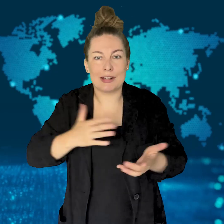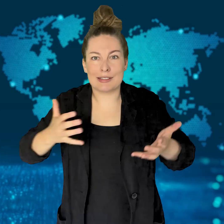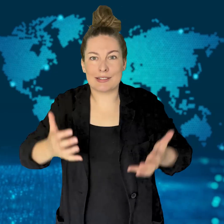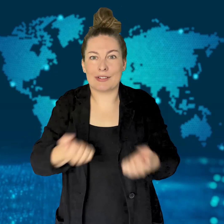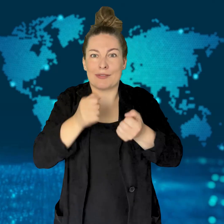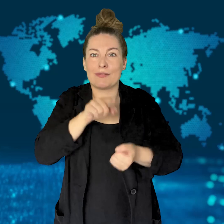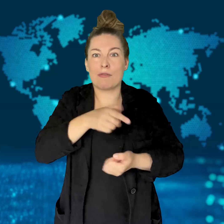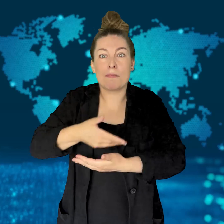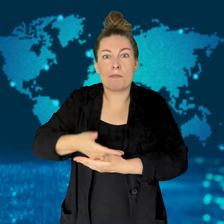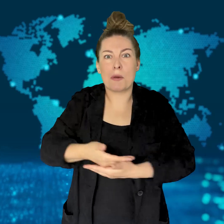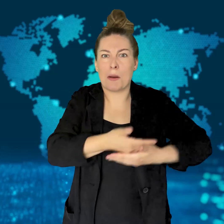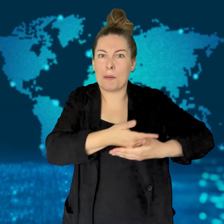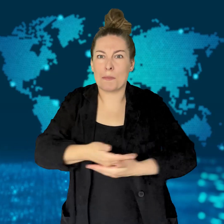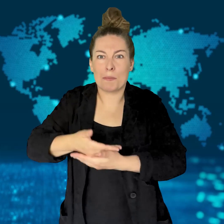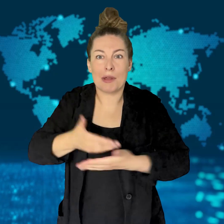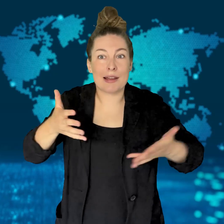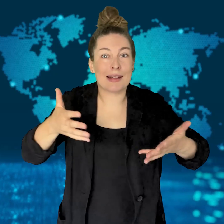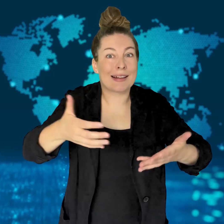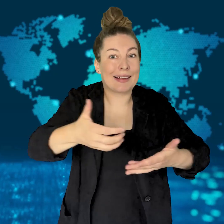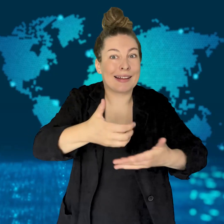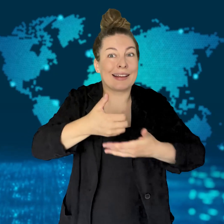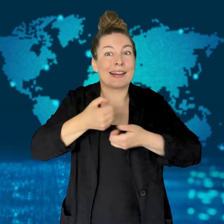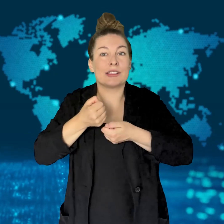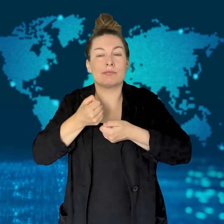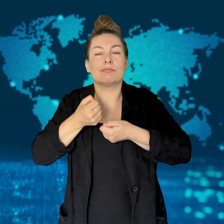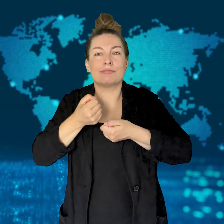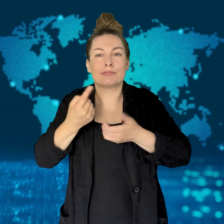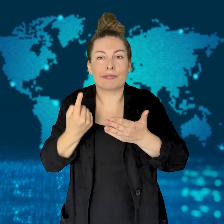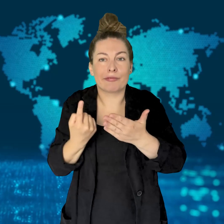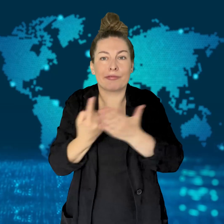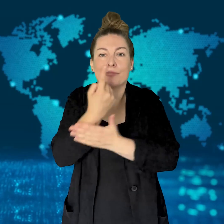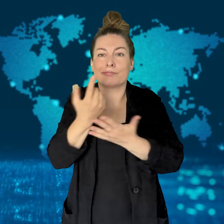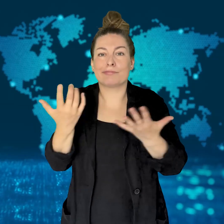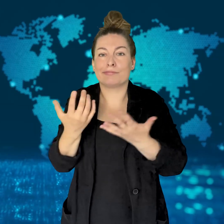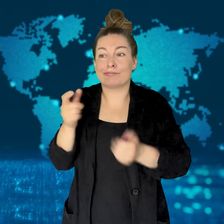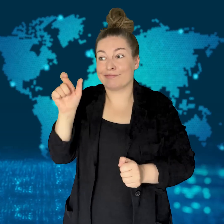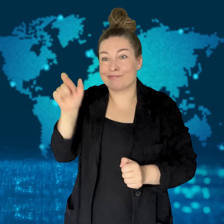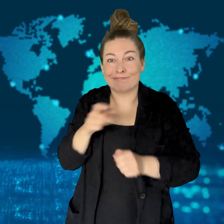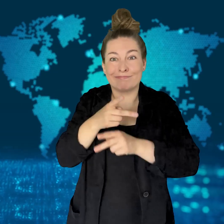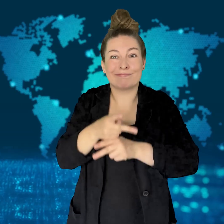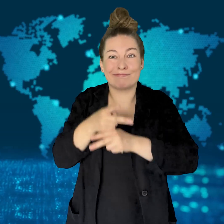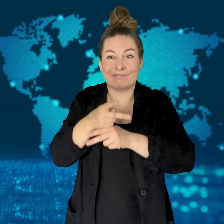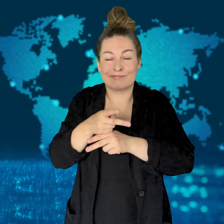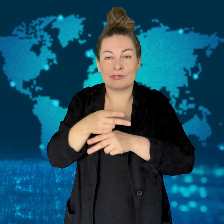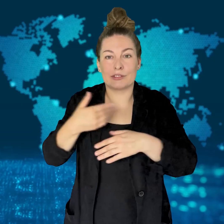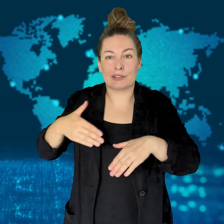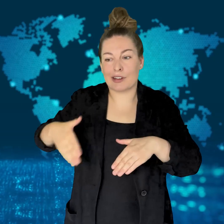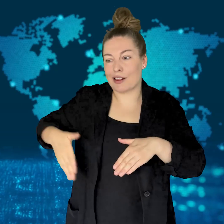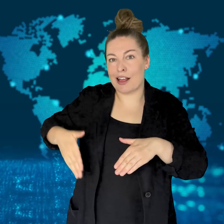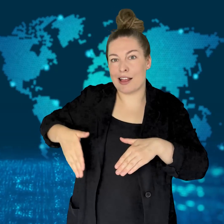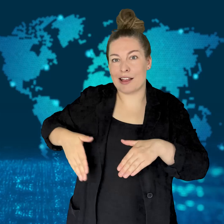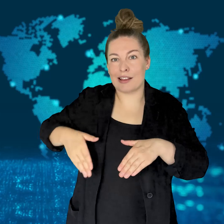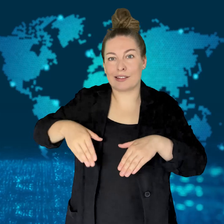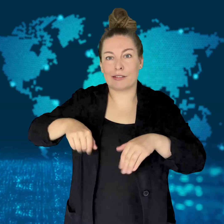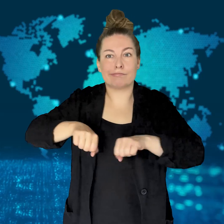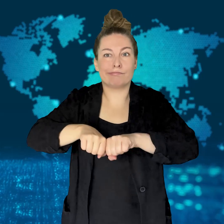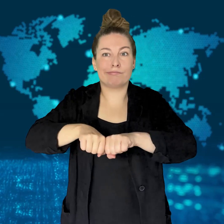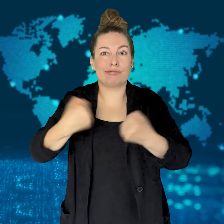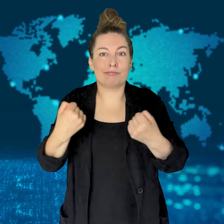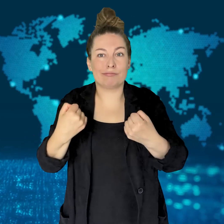so that it would not be attacked by the mother.